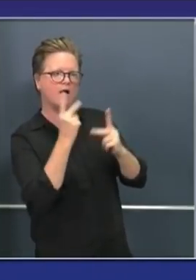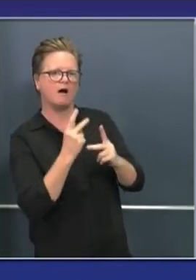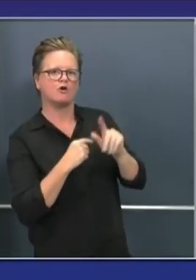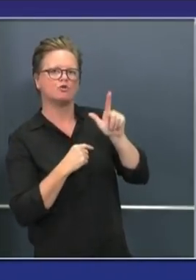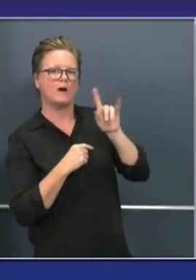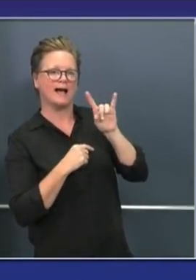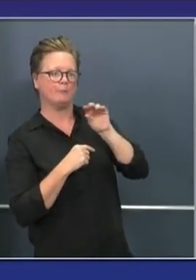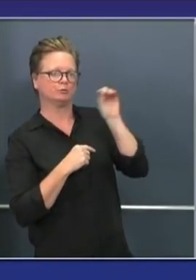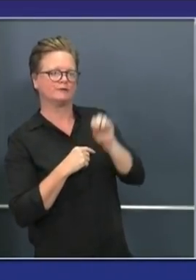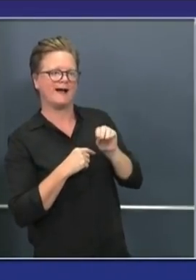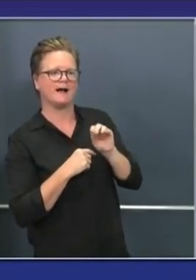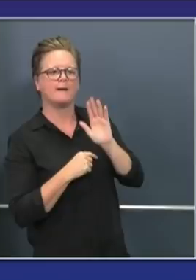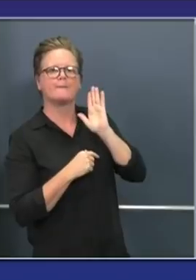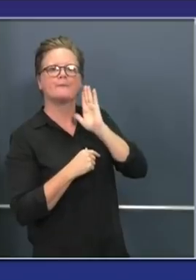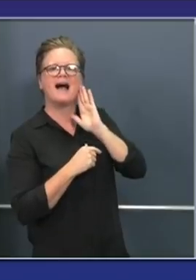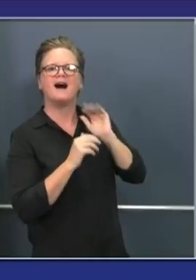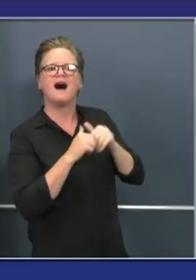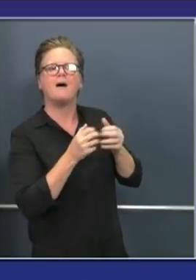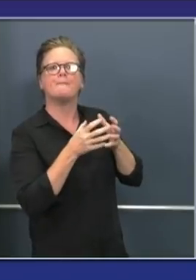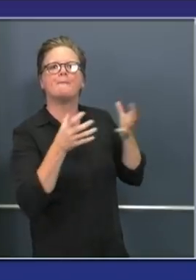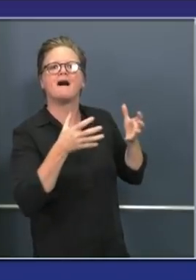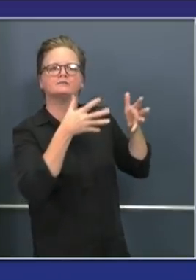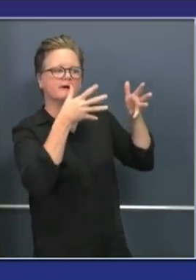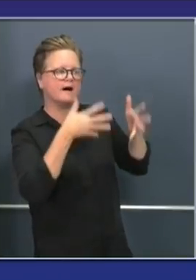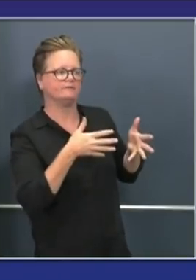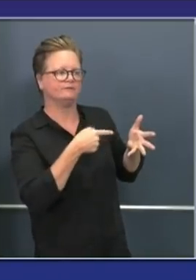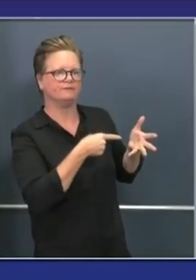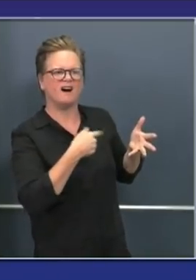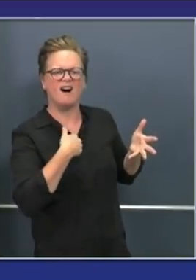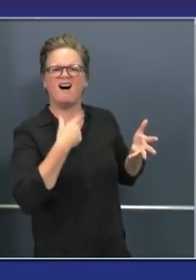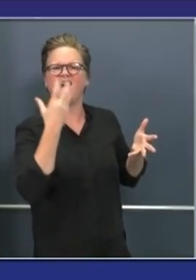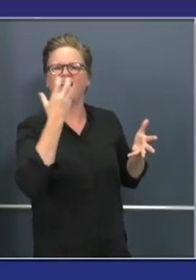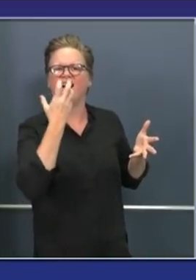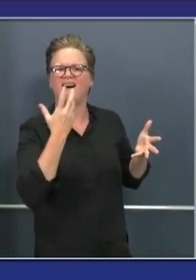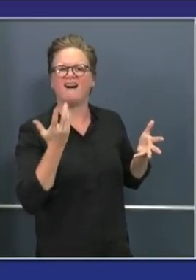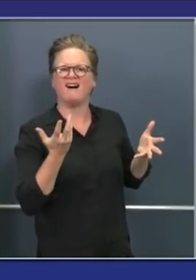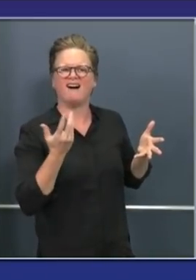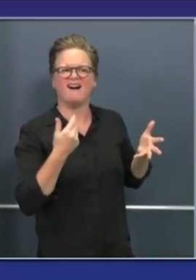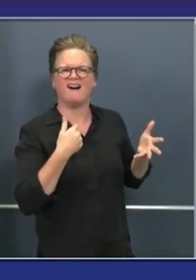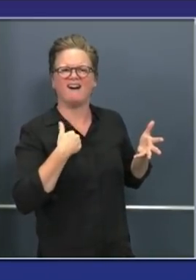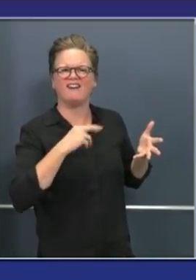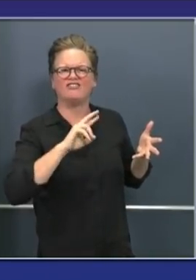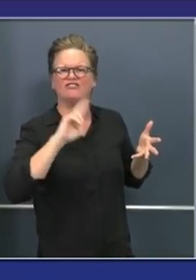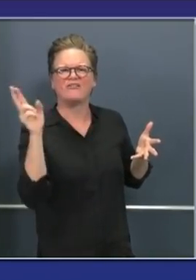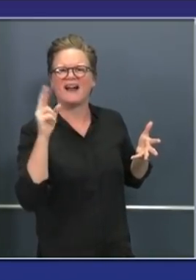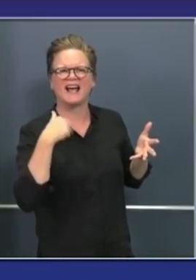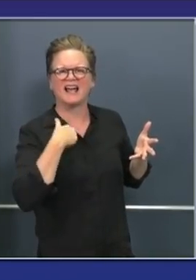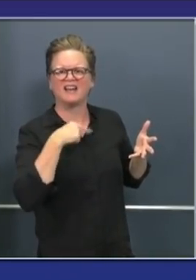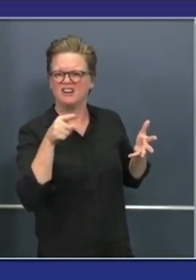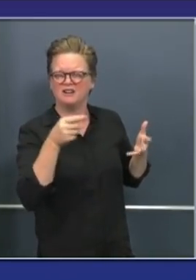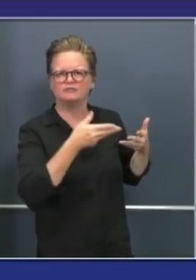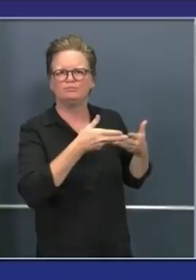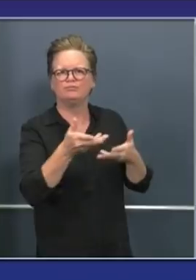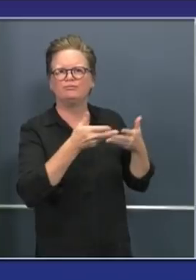SO LESS THAN 28% OF OUR CAPACITY IS BEING UTILIZED IN ICU BEDS CURRENTLY FOR COVID-19 POSITIVES.